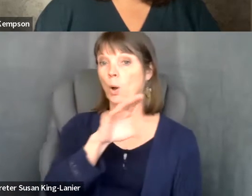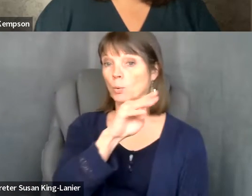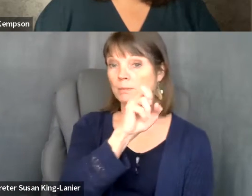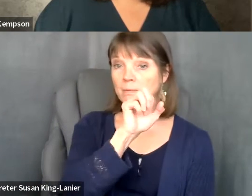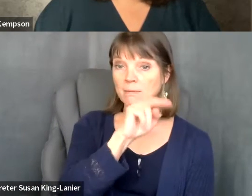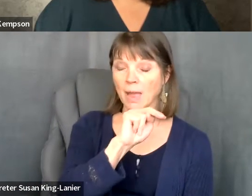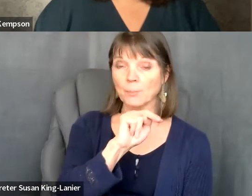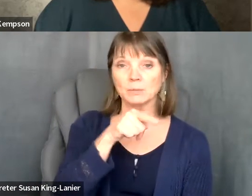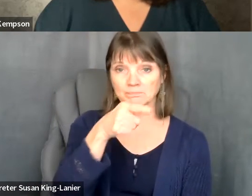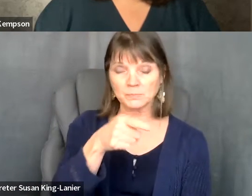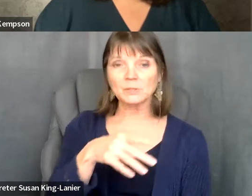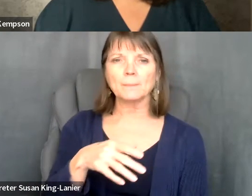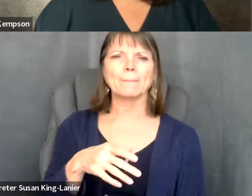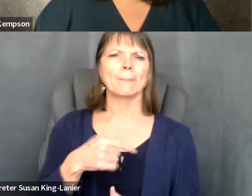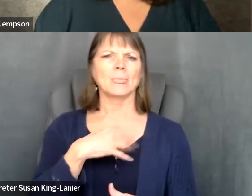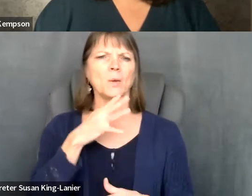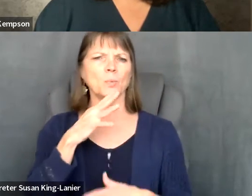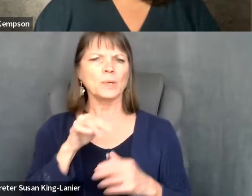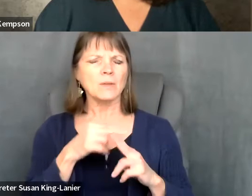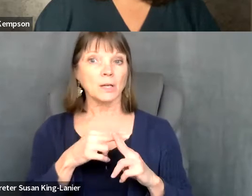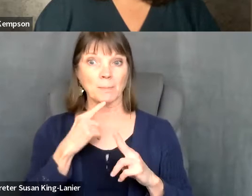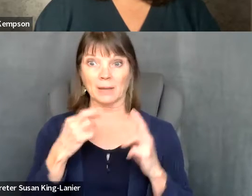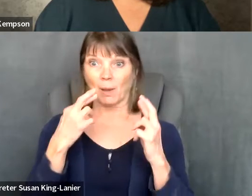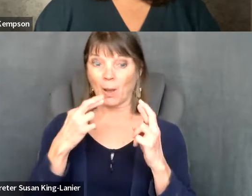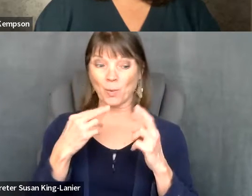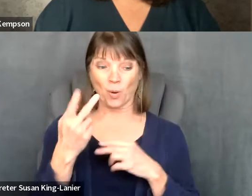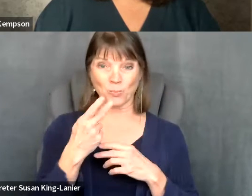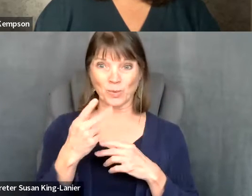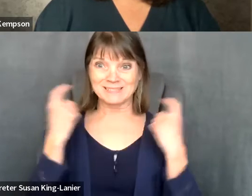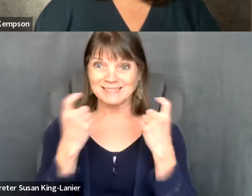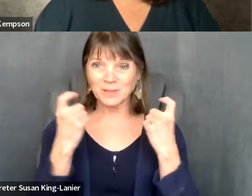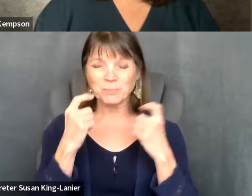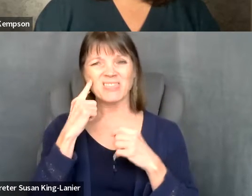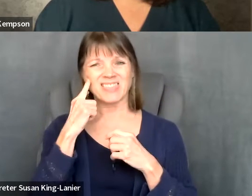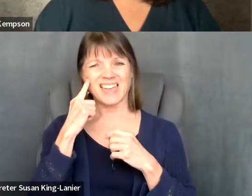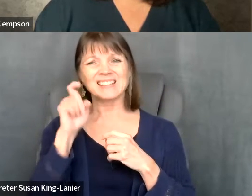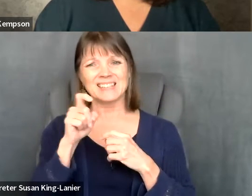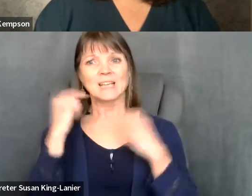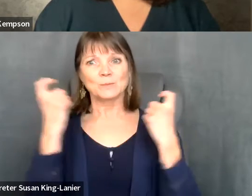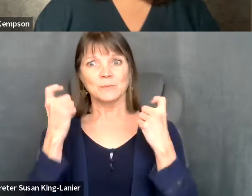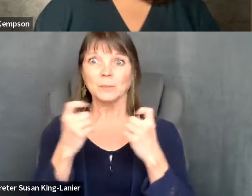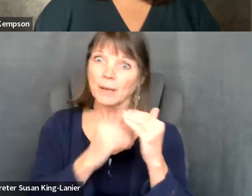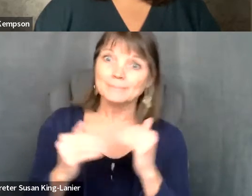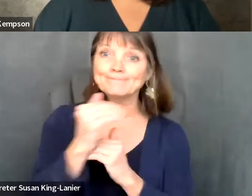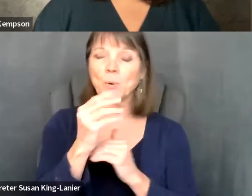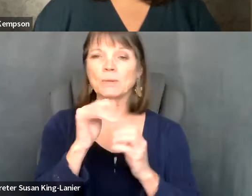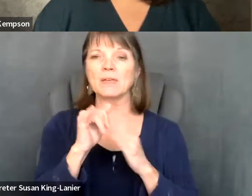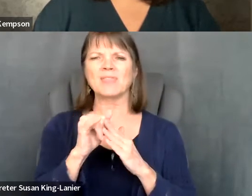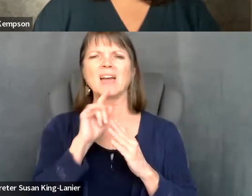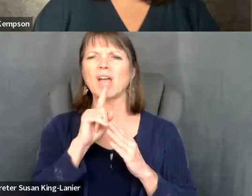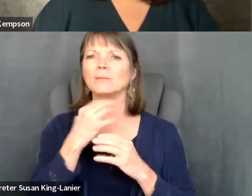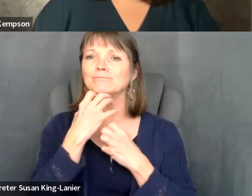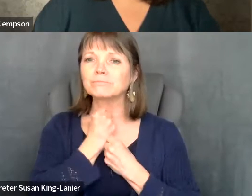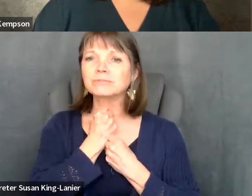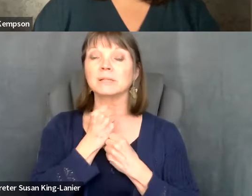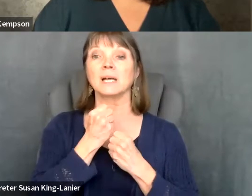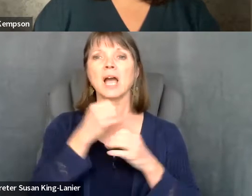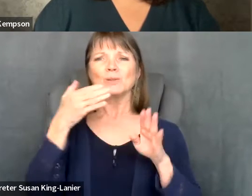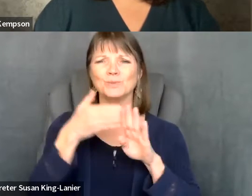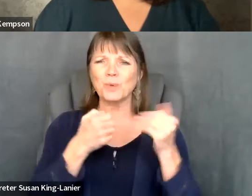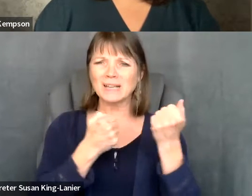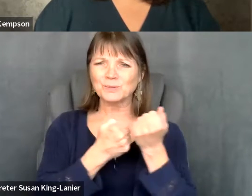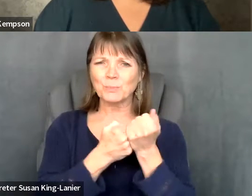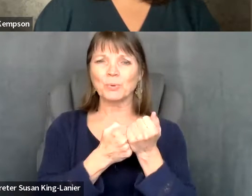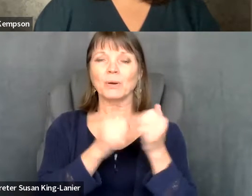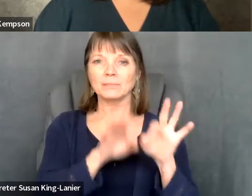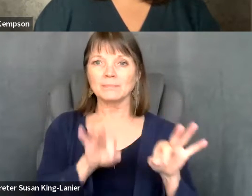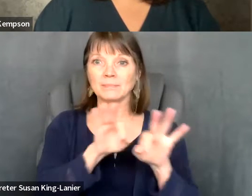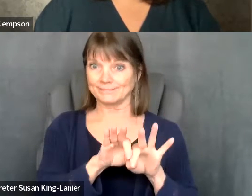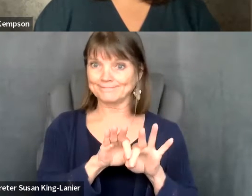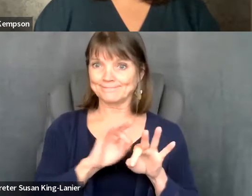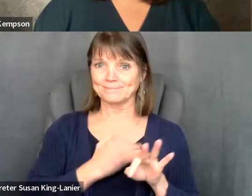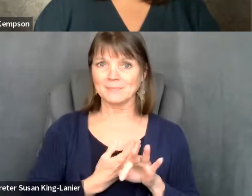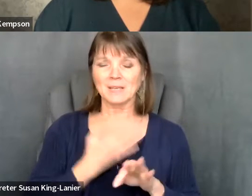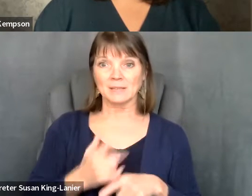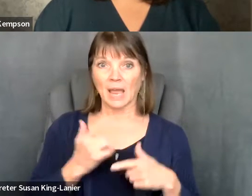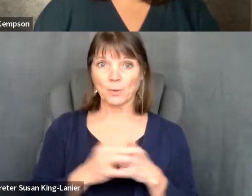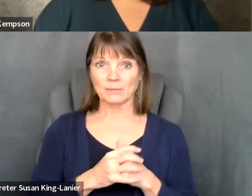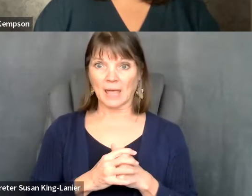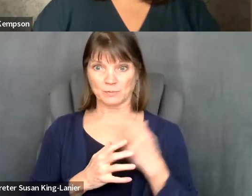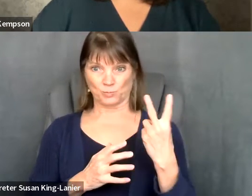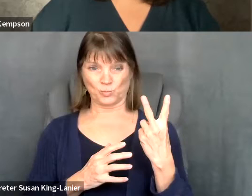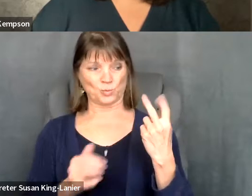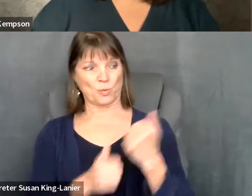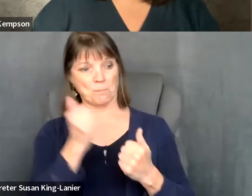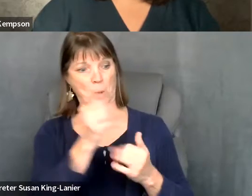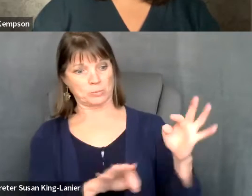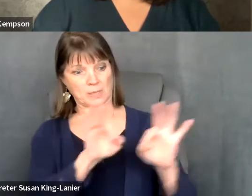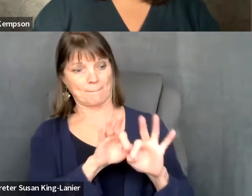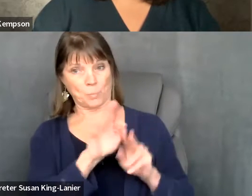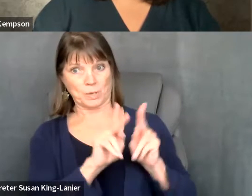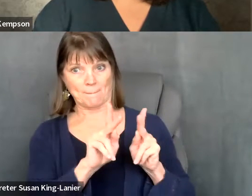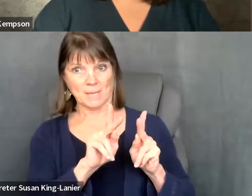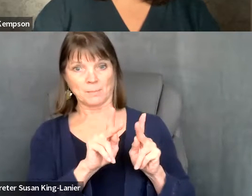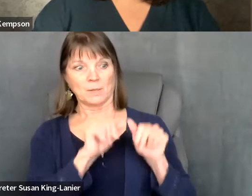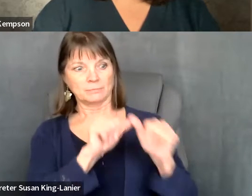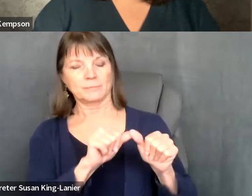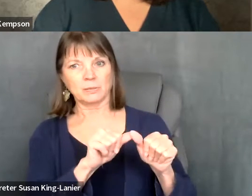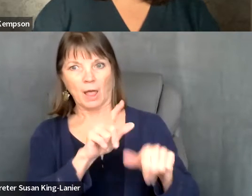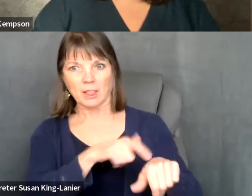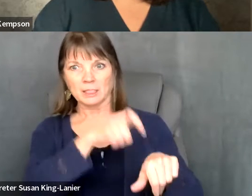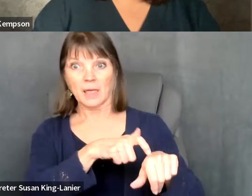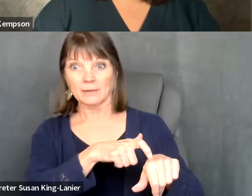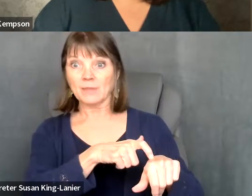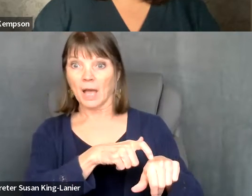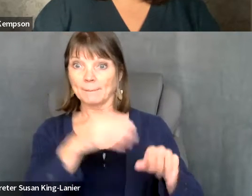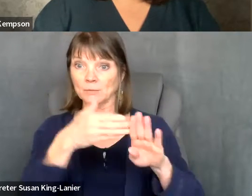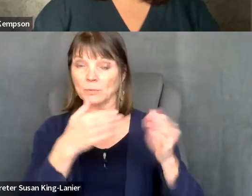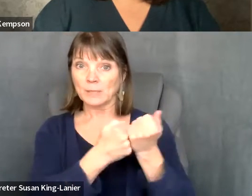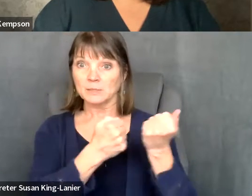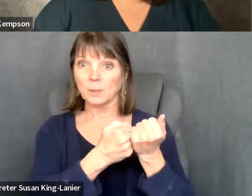Kelly Crosbie: we we talk about, and I hope we celebrate it, and I think we need to celebrate it more how valuable direct support professions are in our lives. I talk about how um Ah! Two of the most incredibly important people to me has been a lot as member for for professionals, my son and my my grandma.